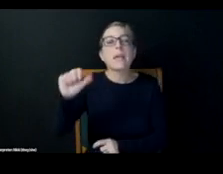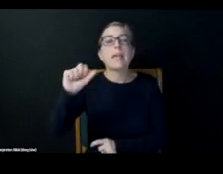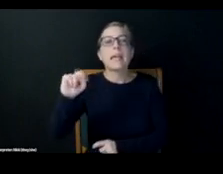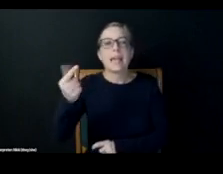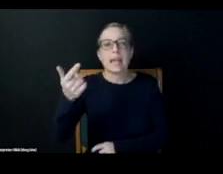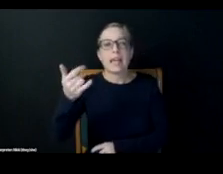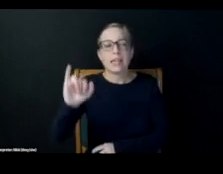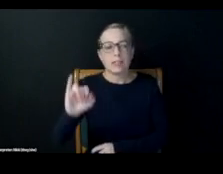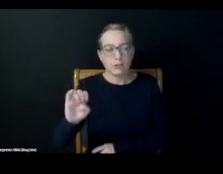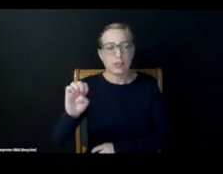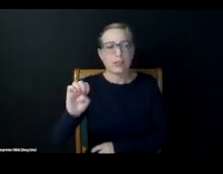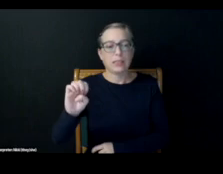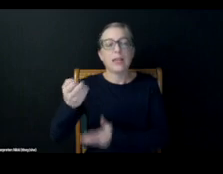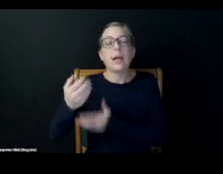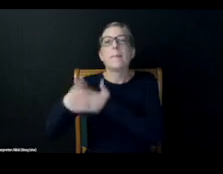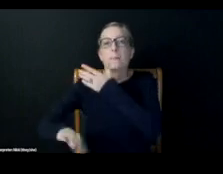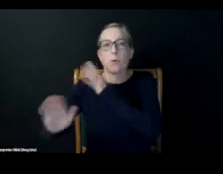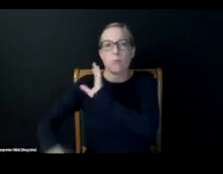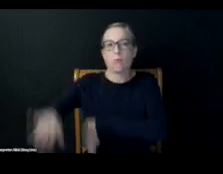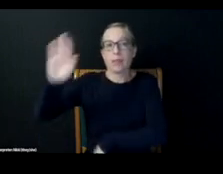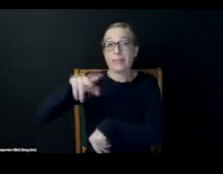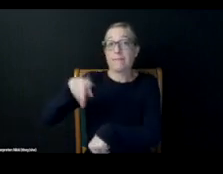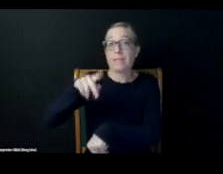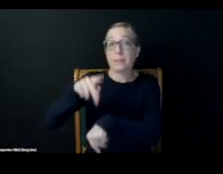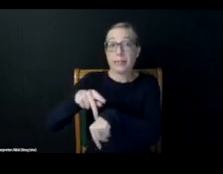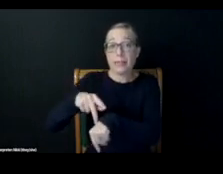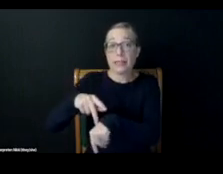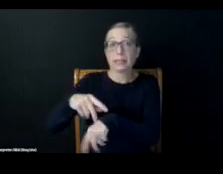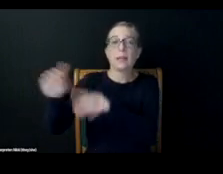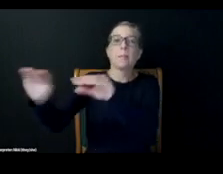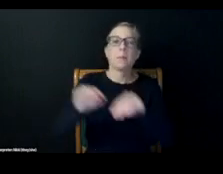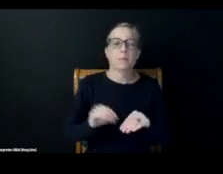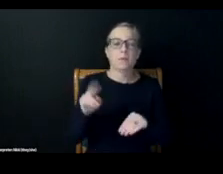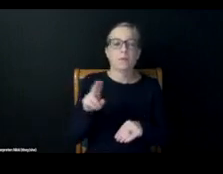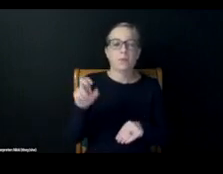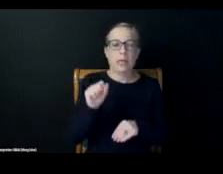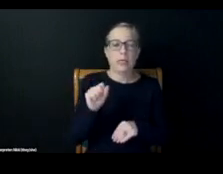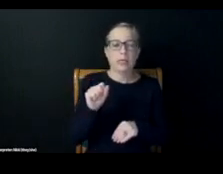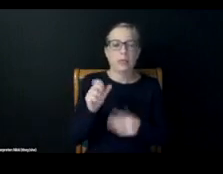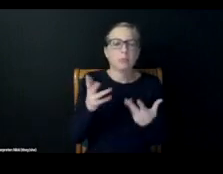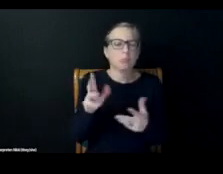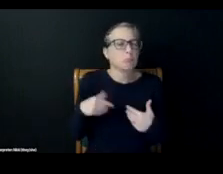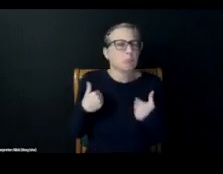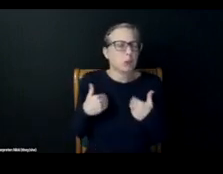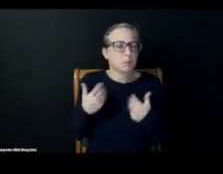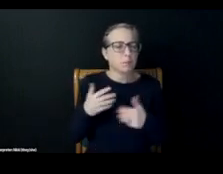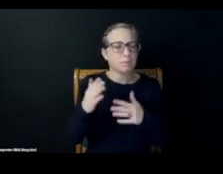Jenny is a mom with cerebral palsy and she has a 13 year old son.